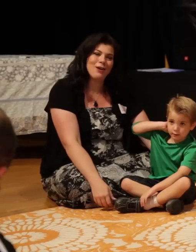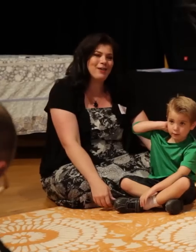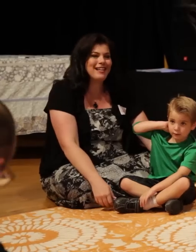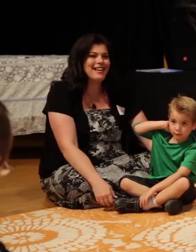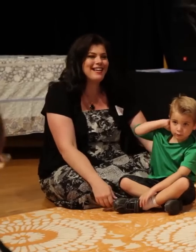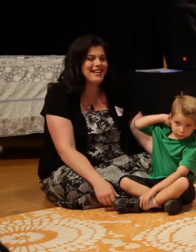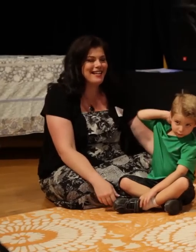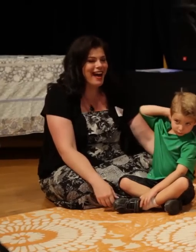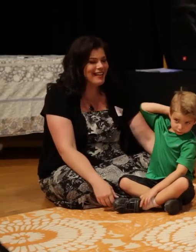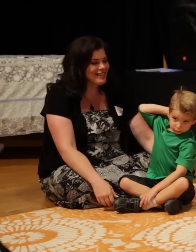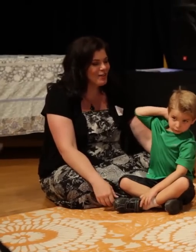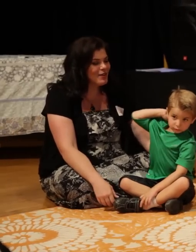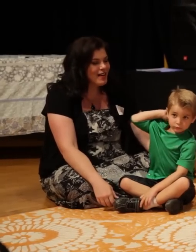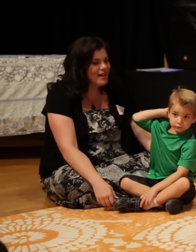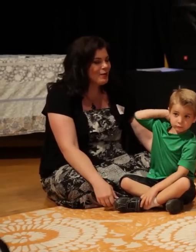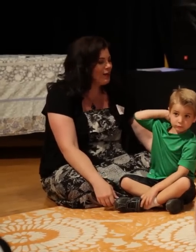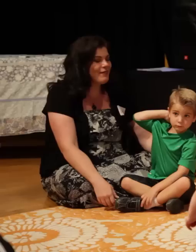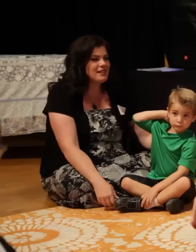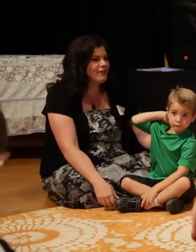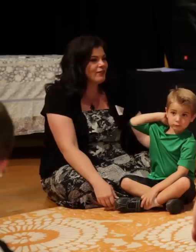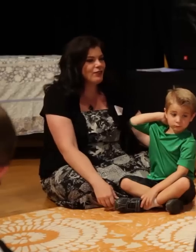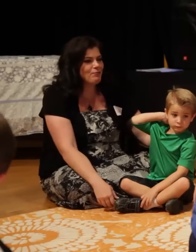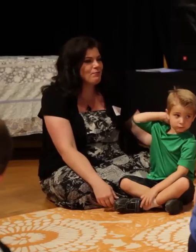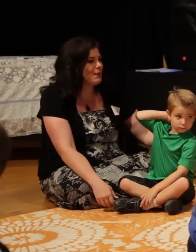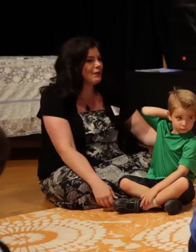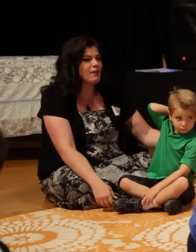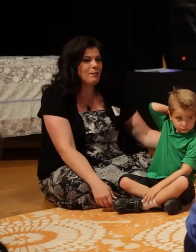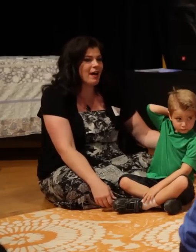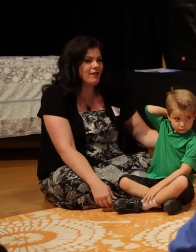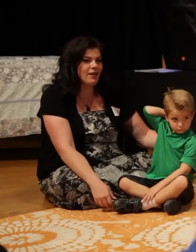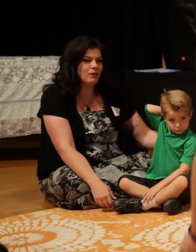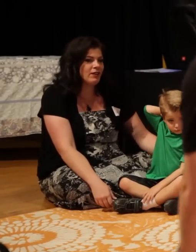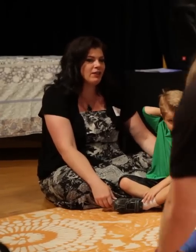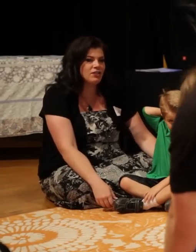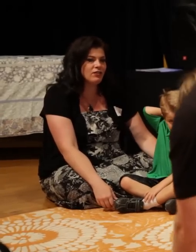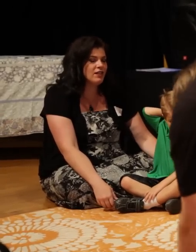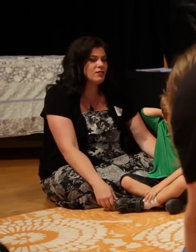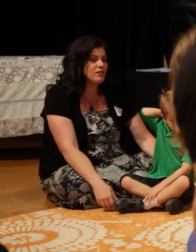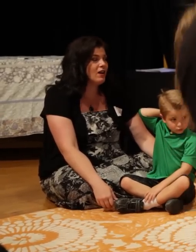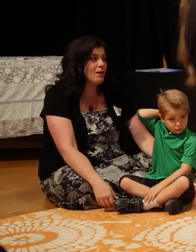But I live with it, so, yes. So we don't have any deaf people in our family, but I have found with hearing children,